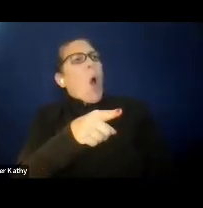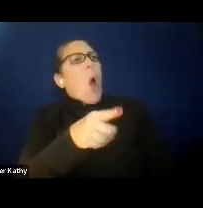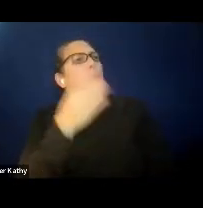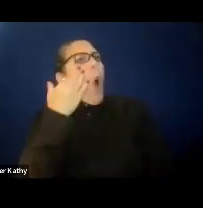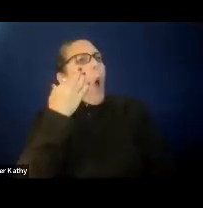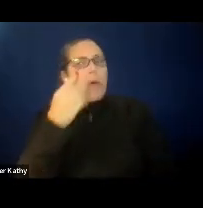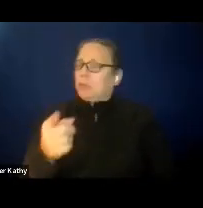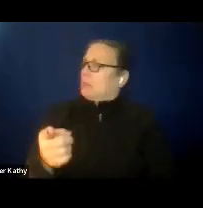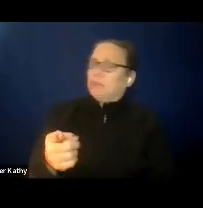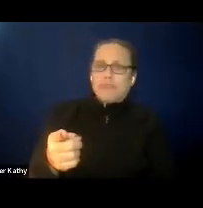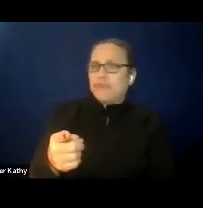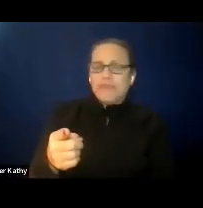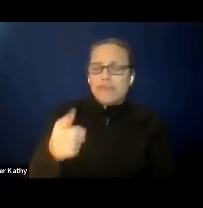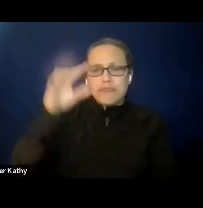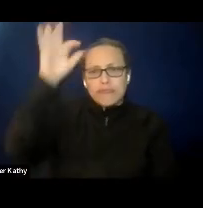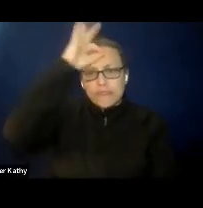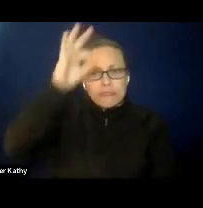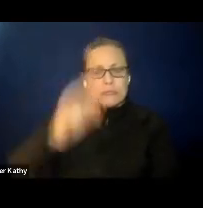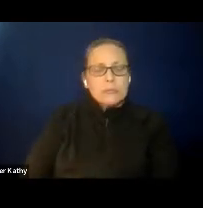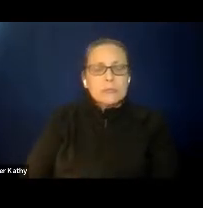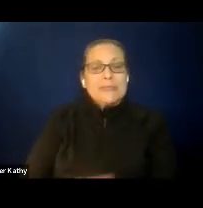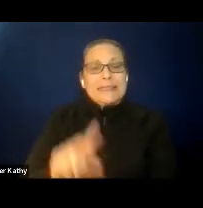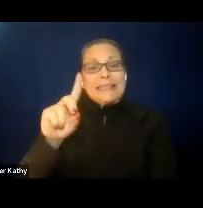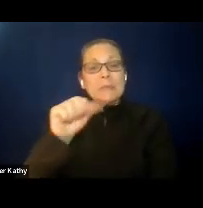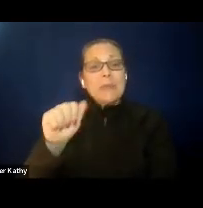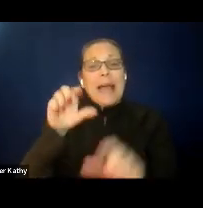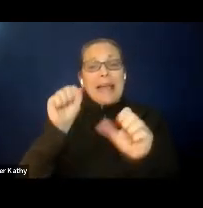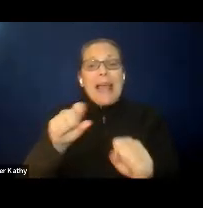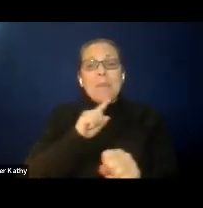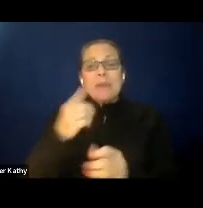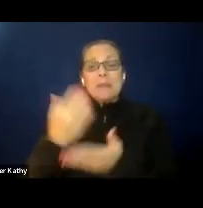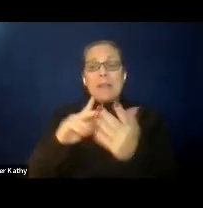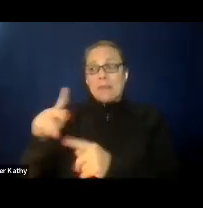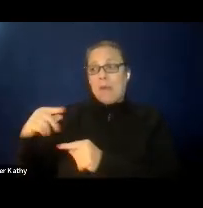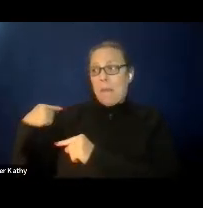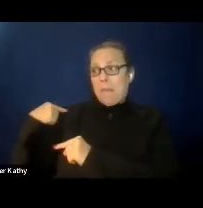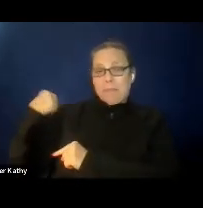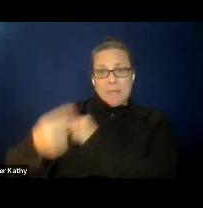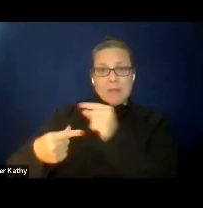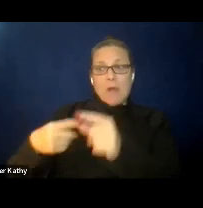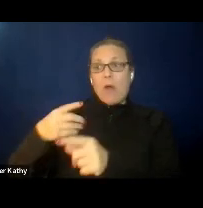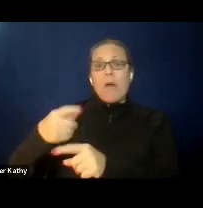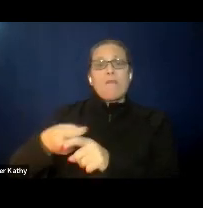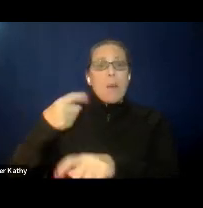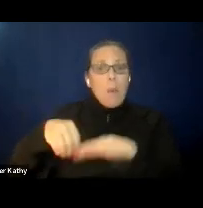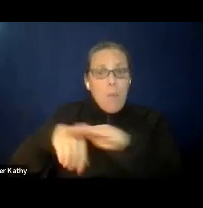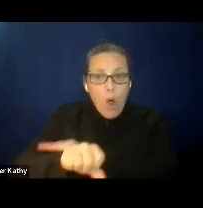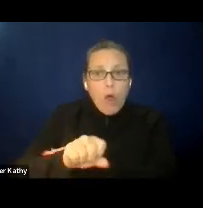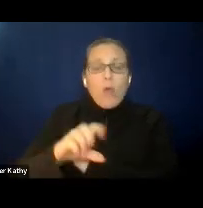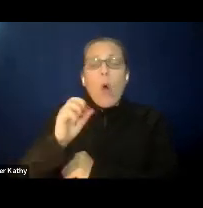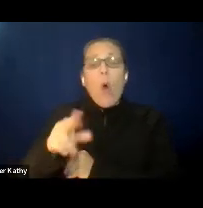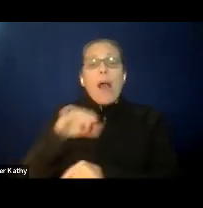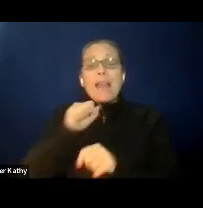apparent or non-apparent, meaning others can tell if they are disabled or others